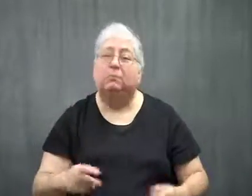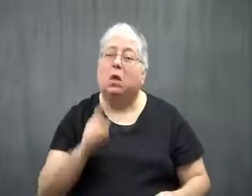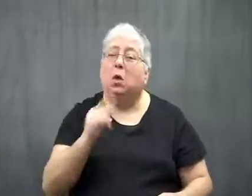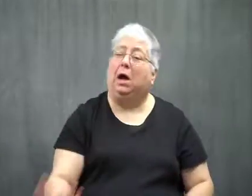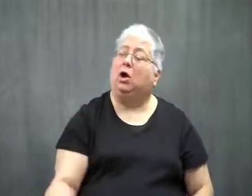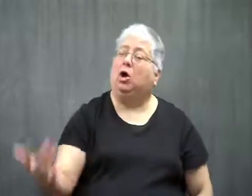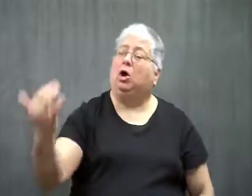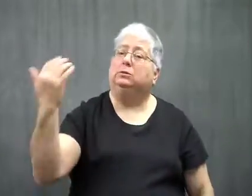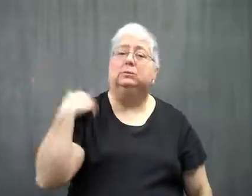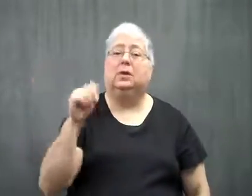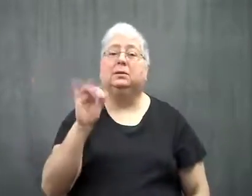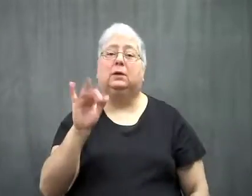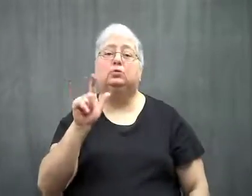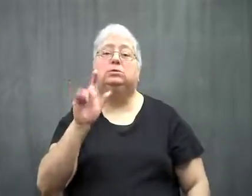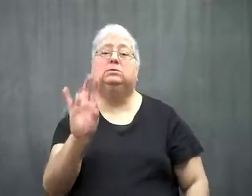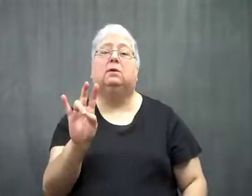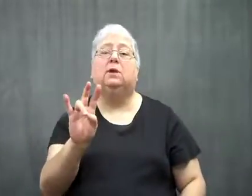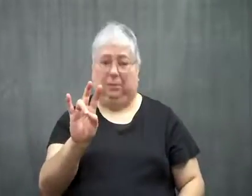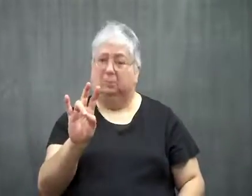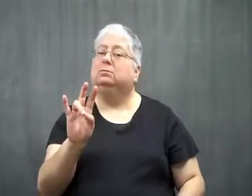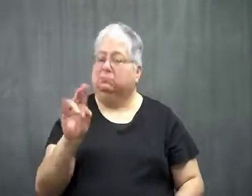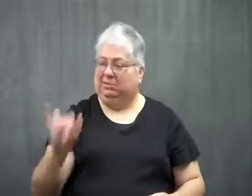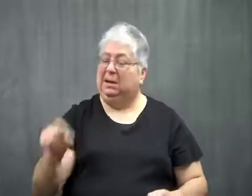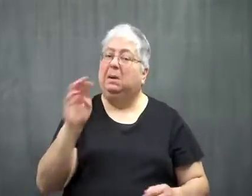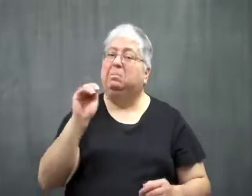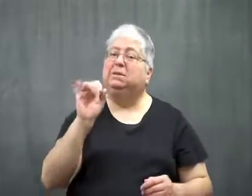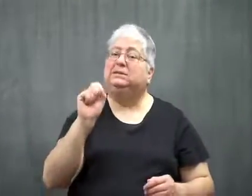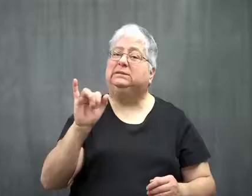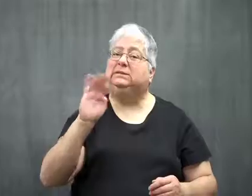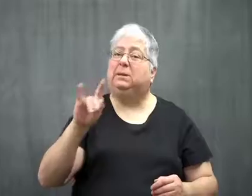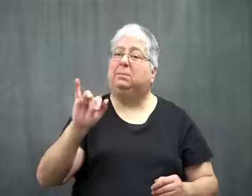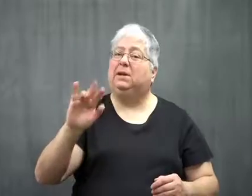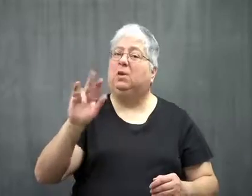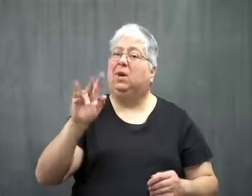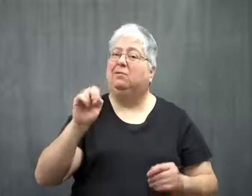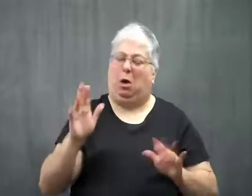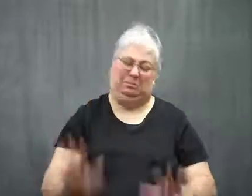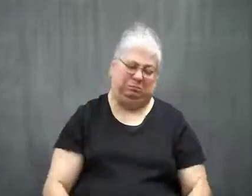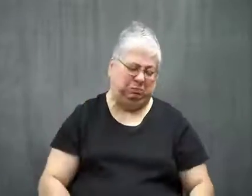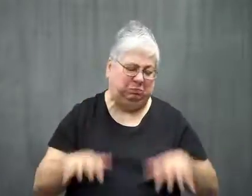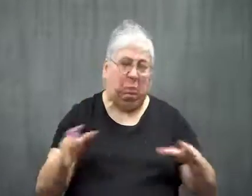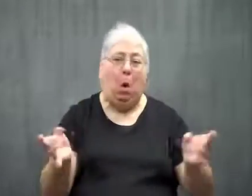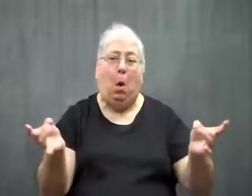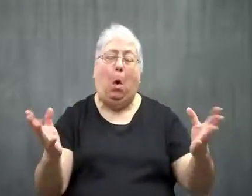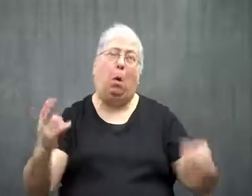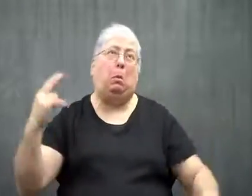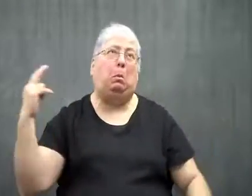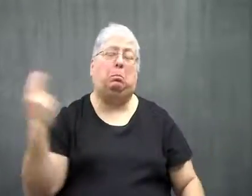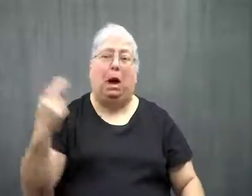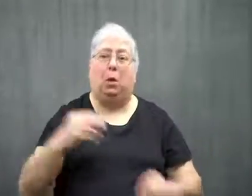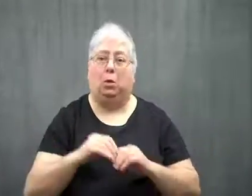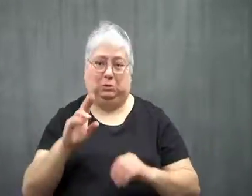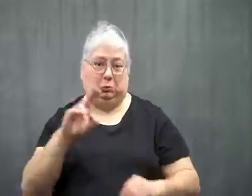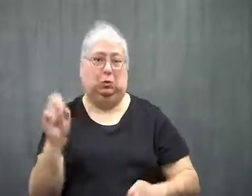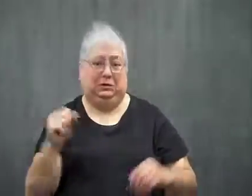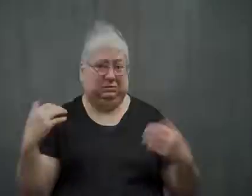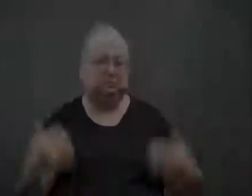The worst flooding in U.S. history was in 1927 when the Mississippi flooded.